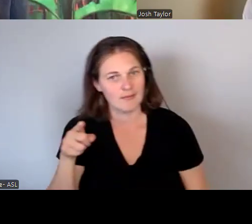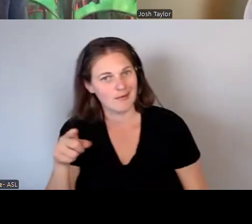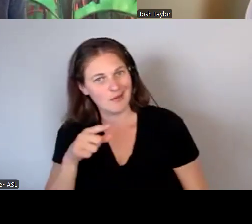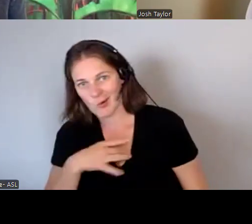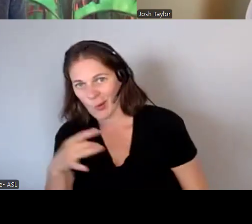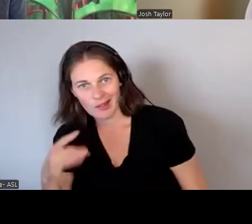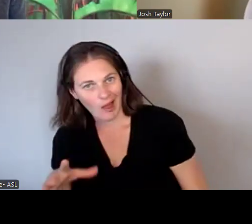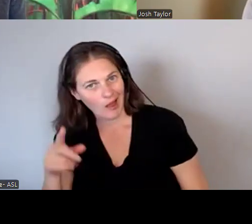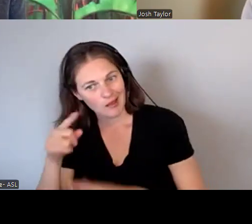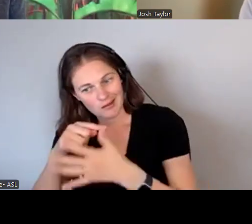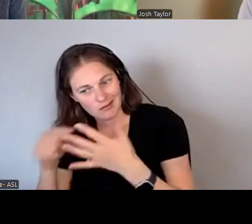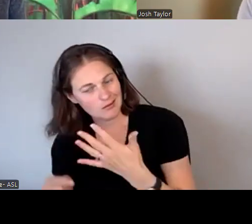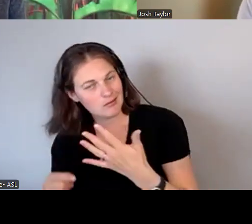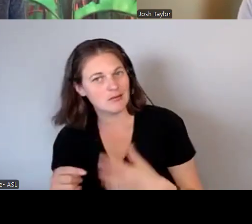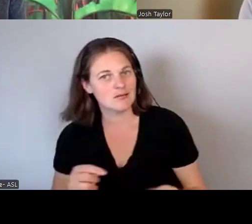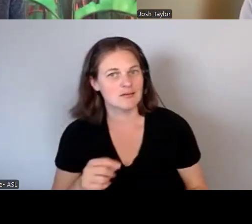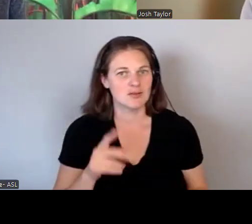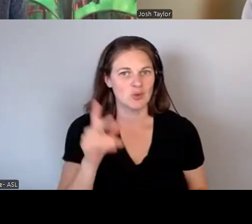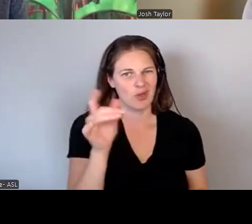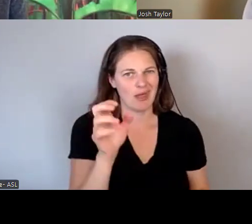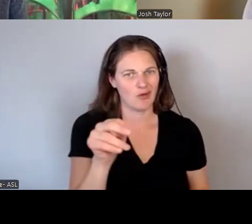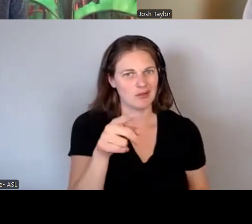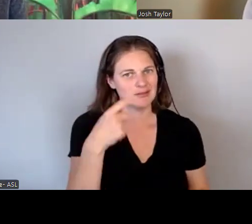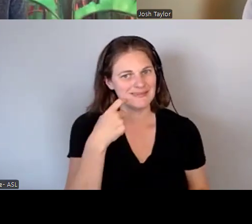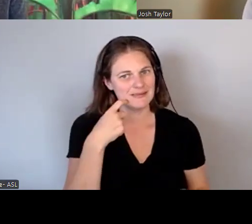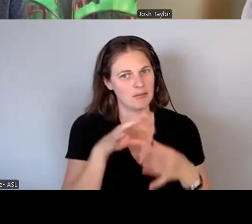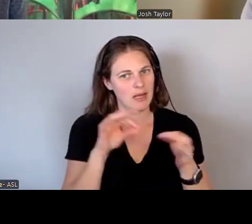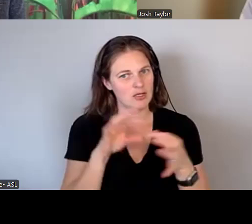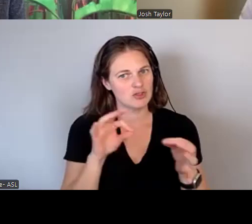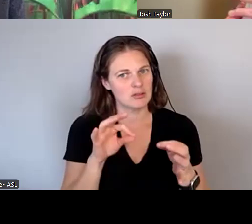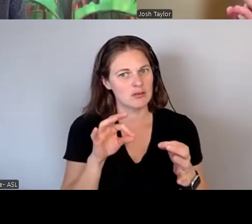and so finding the tasks that are going to be right for that person.